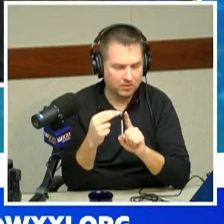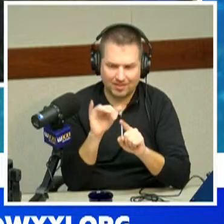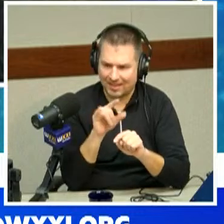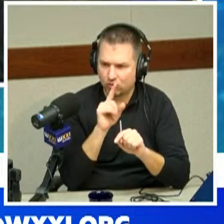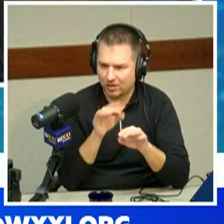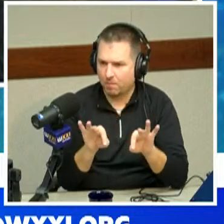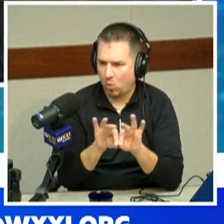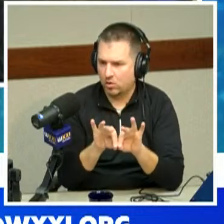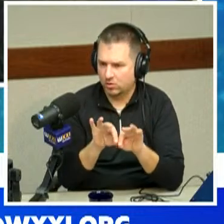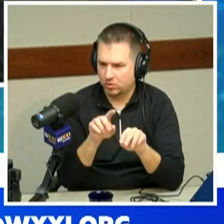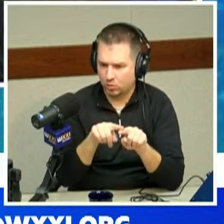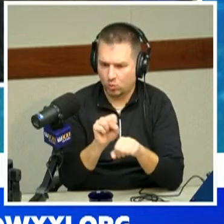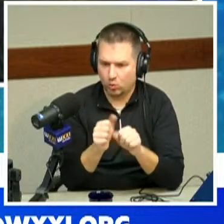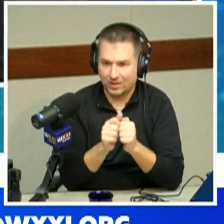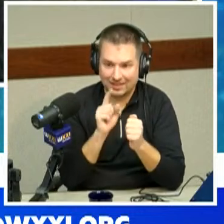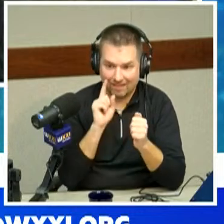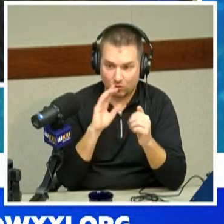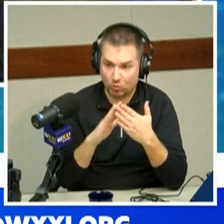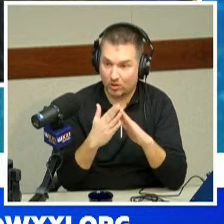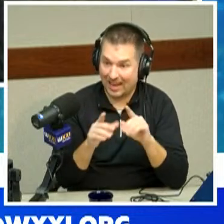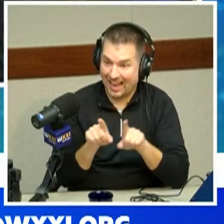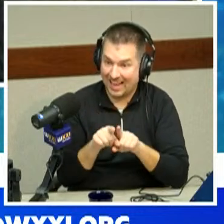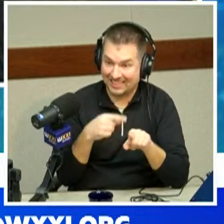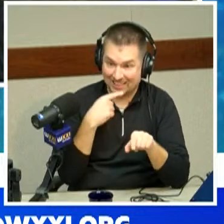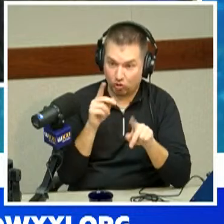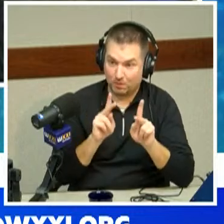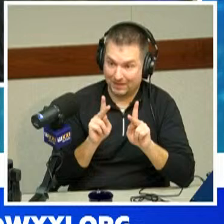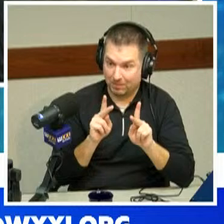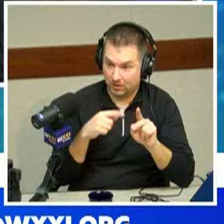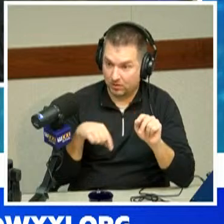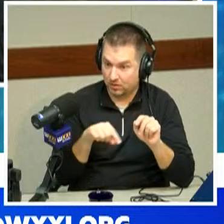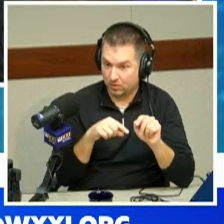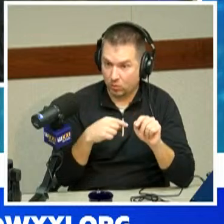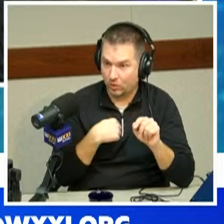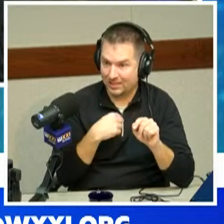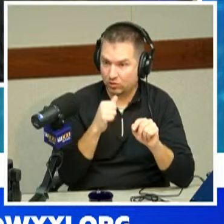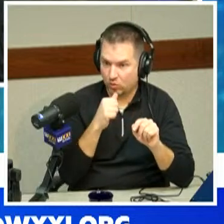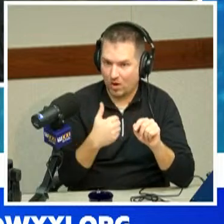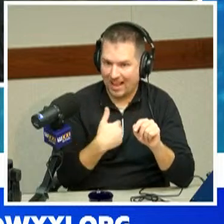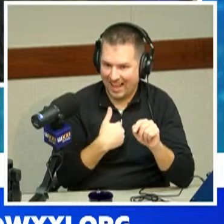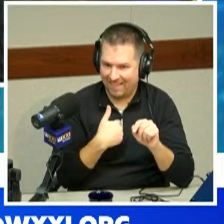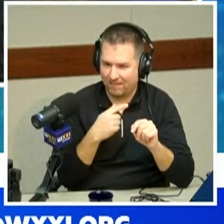when working with the de Community because as hearing people we don't have all the knowledge